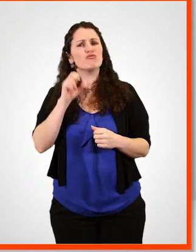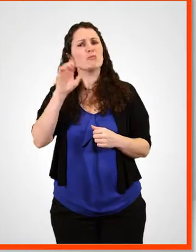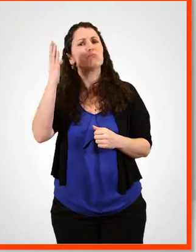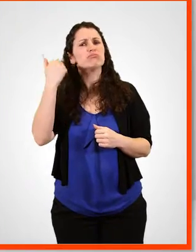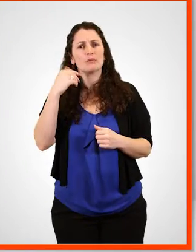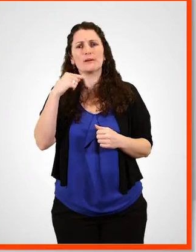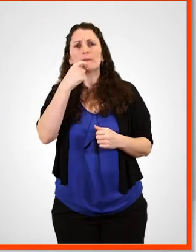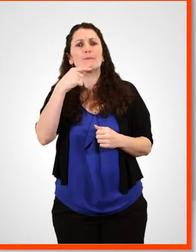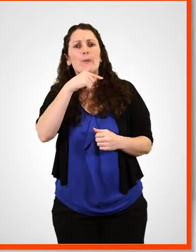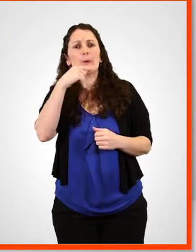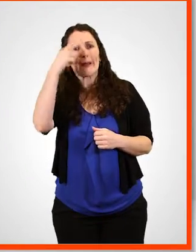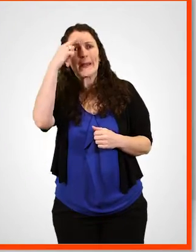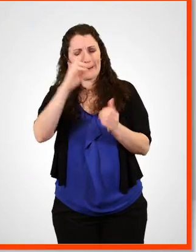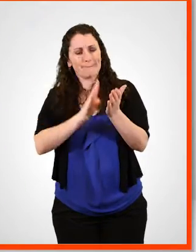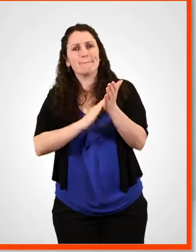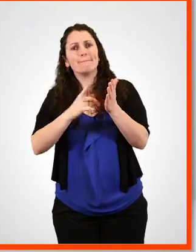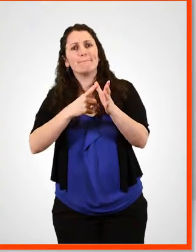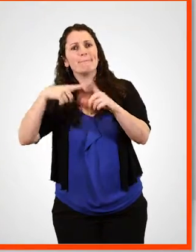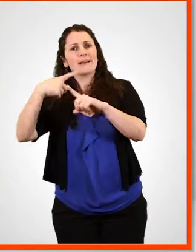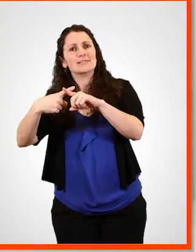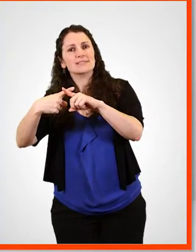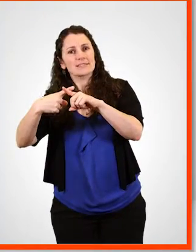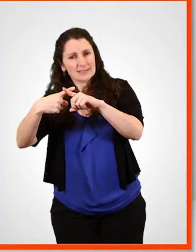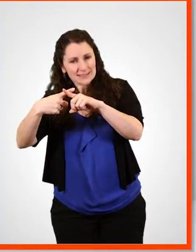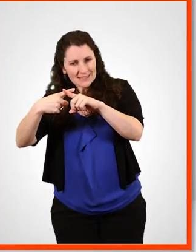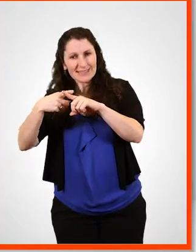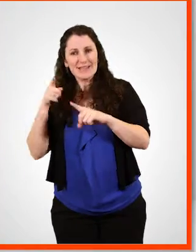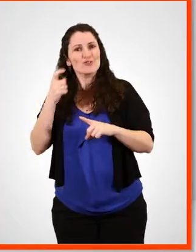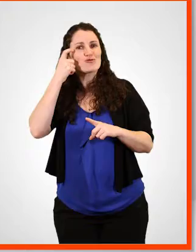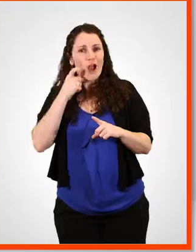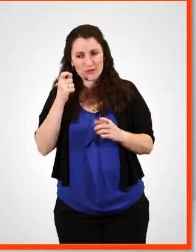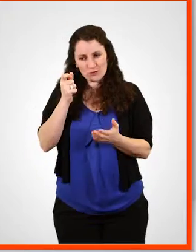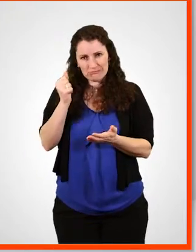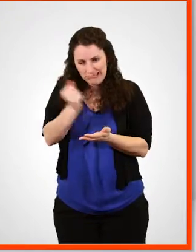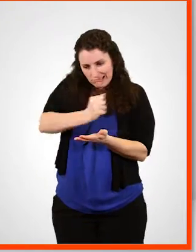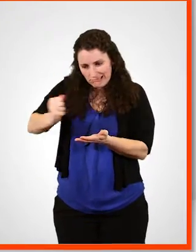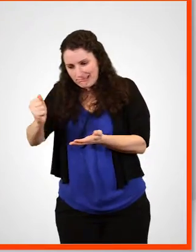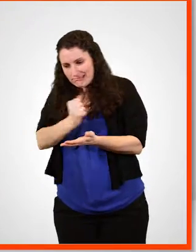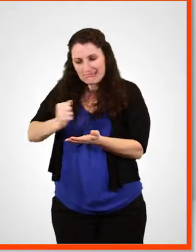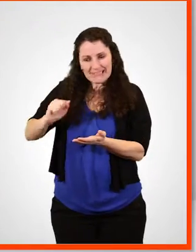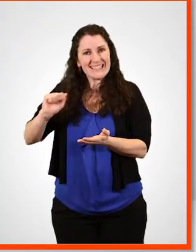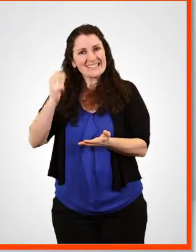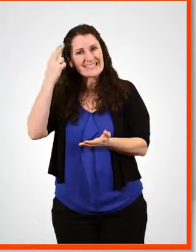If you remember the example of Max, he was having troubles because he was only 3 making the letters,